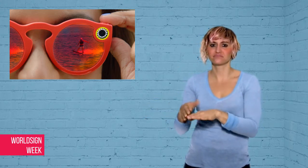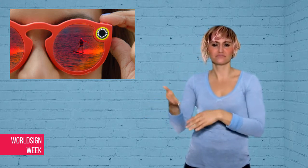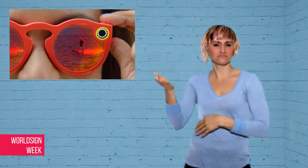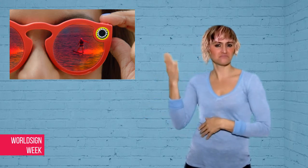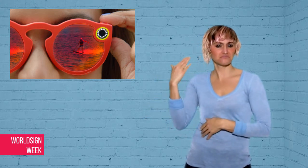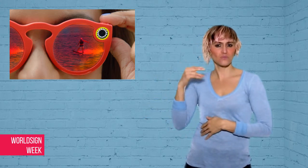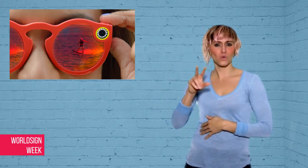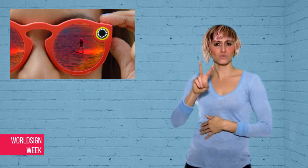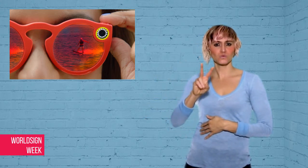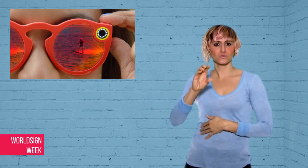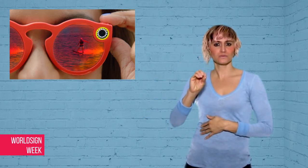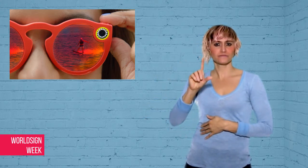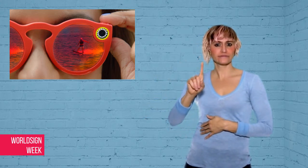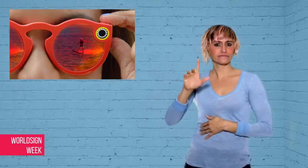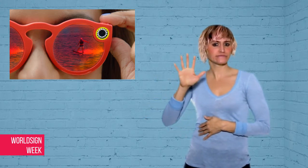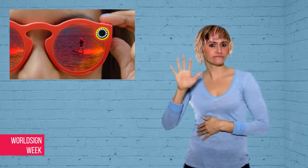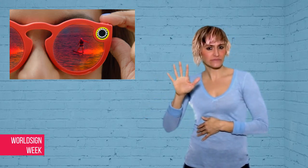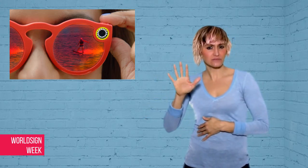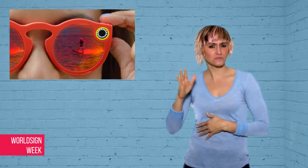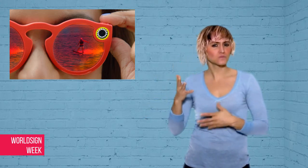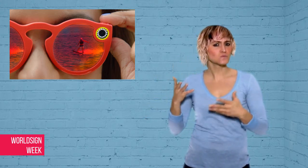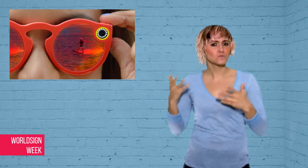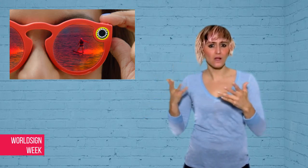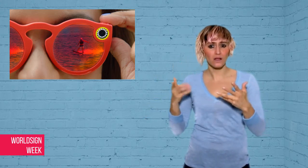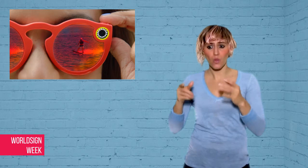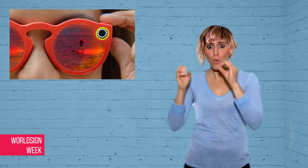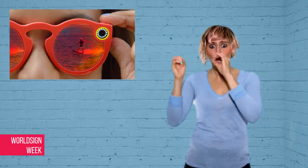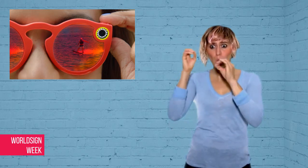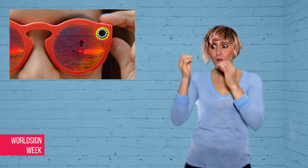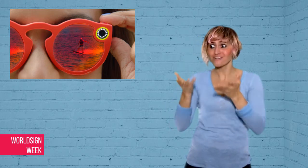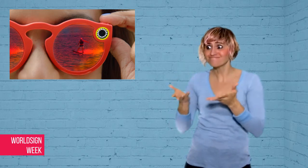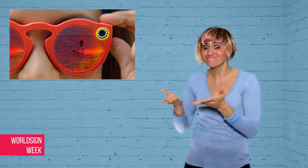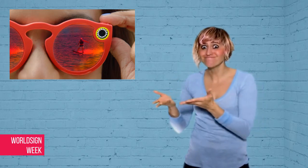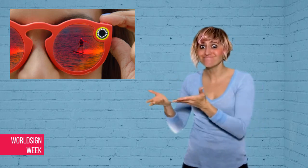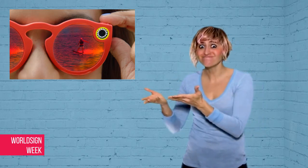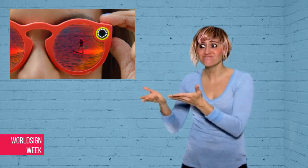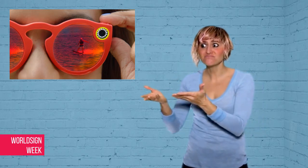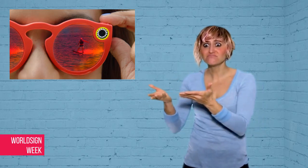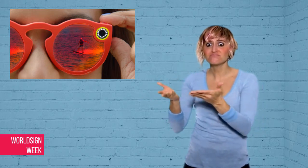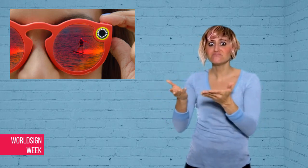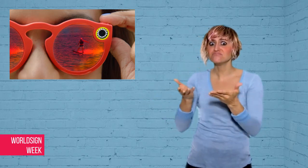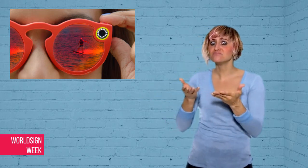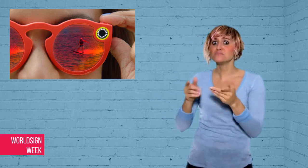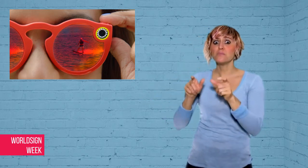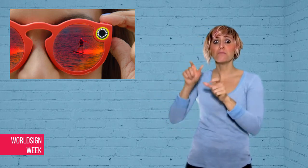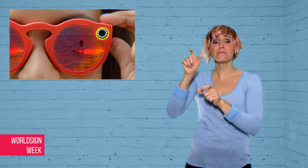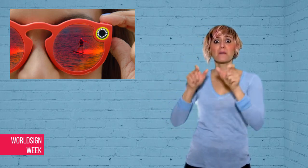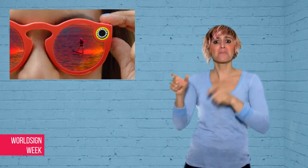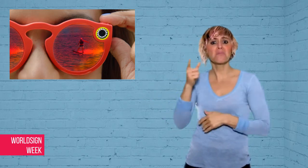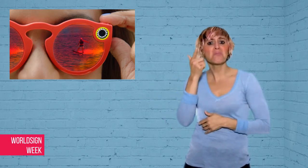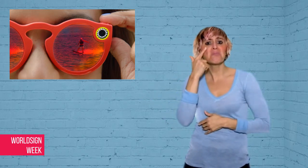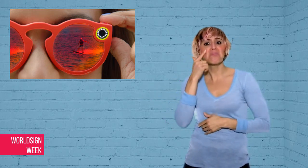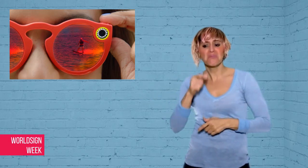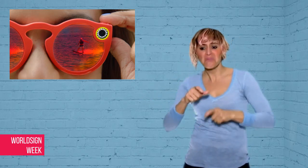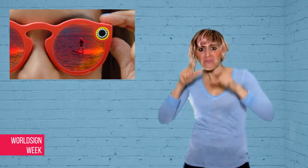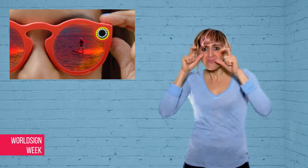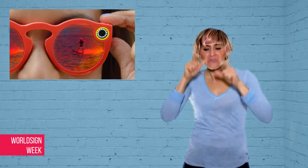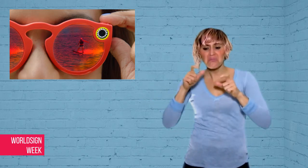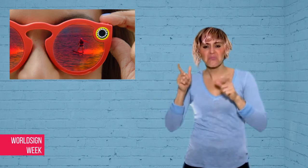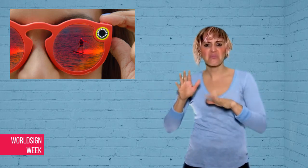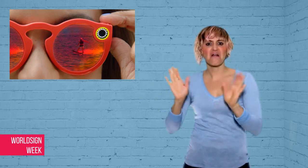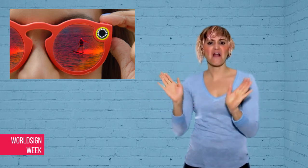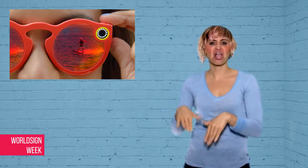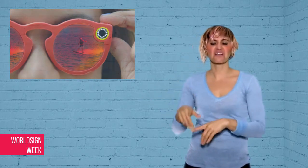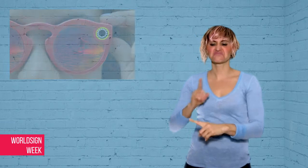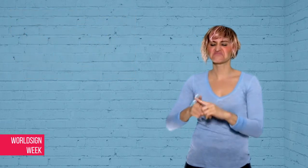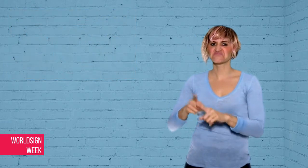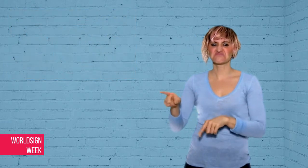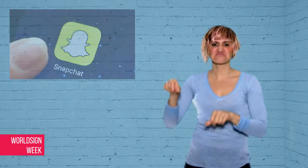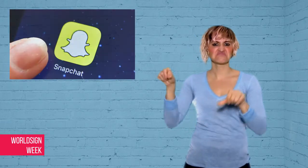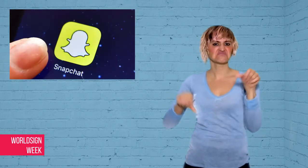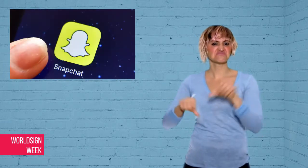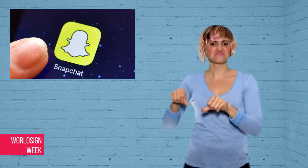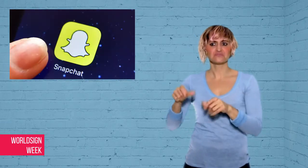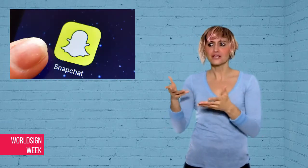down in early 2015 after Google got a